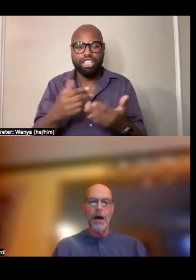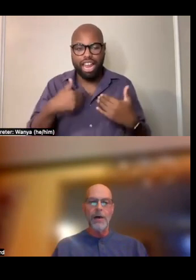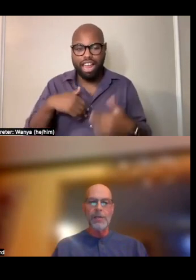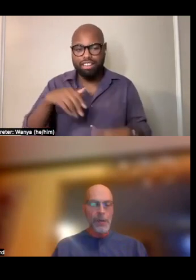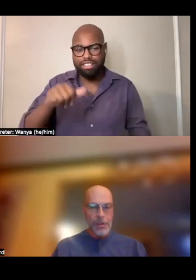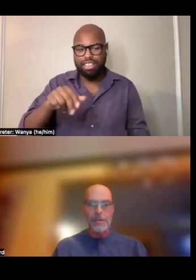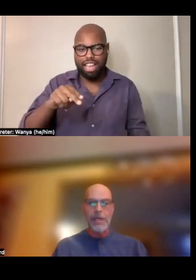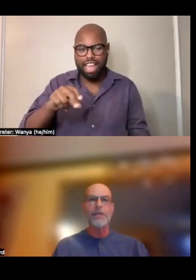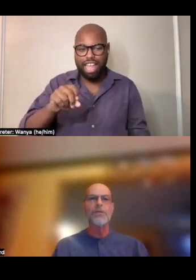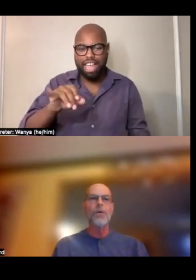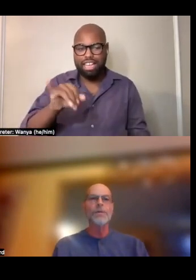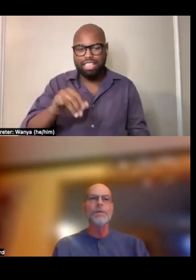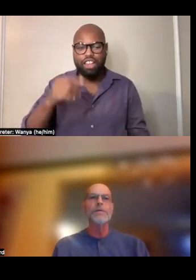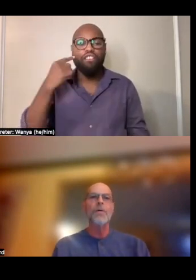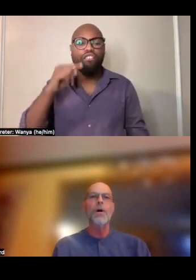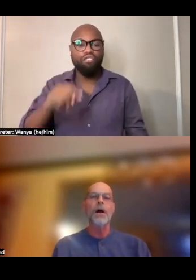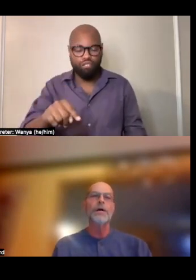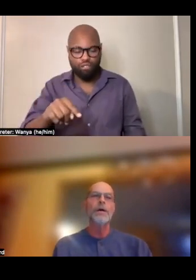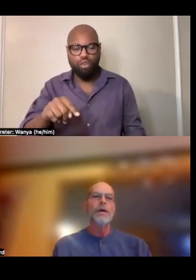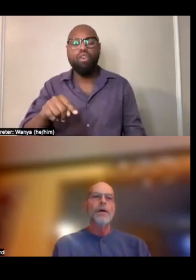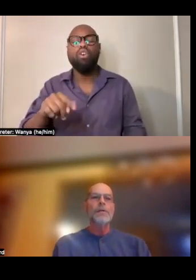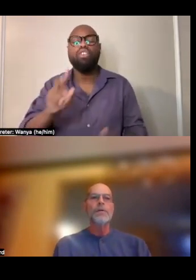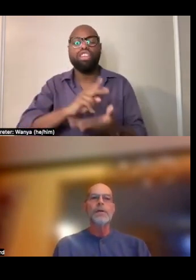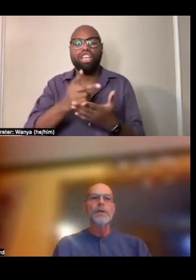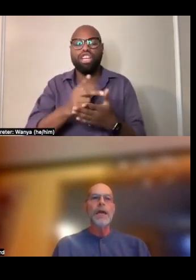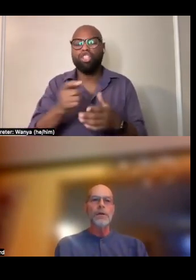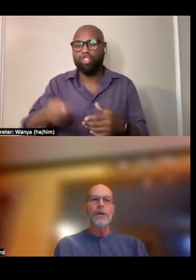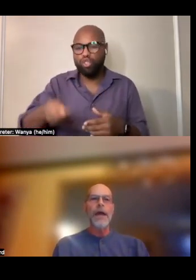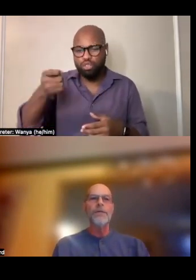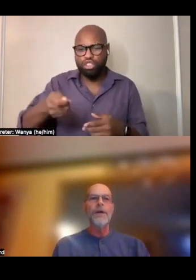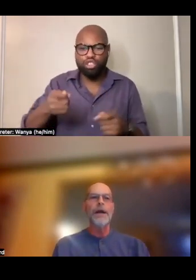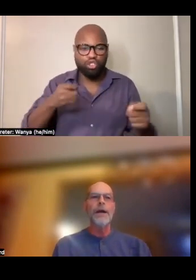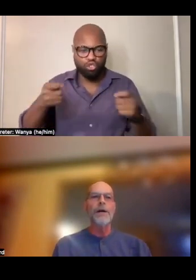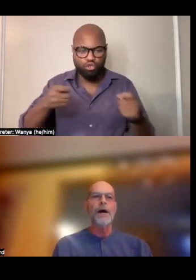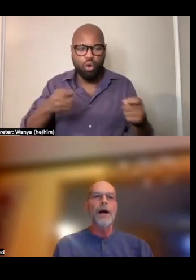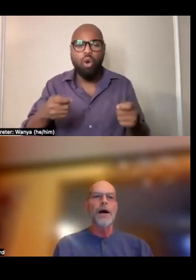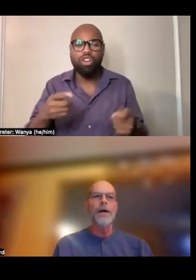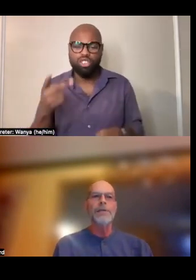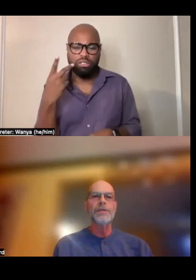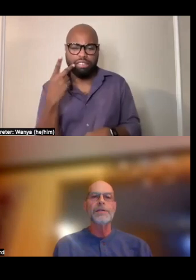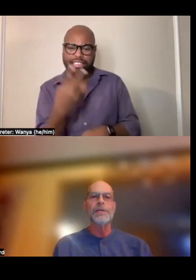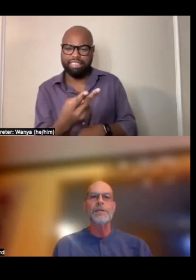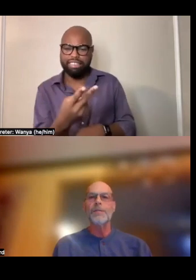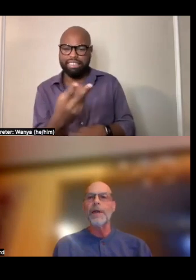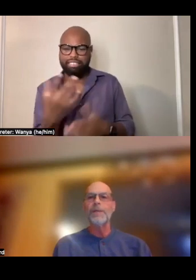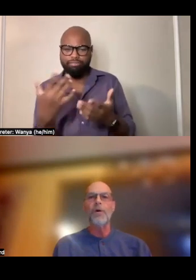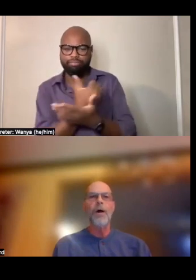switches and controls and so on. So you can take a look at it there. It just needs to be made more